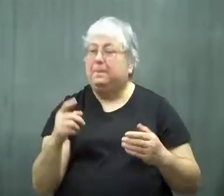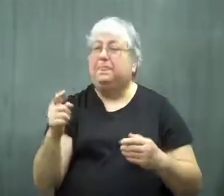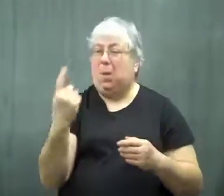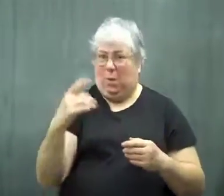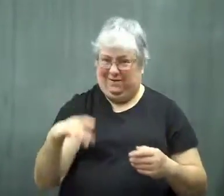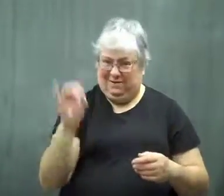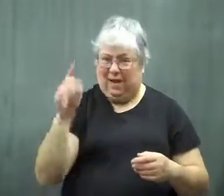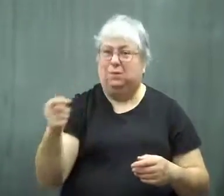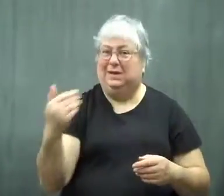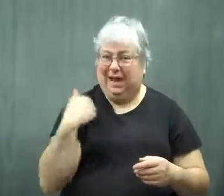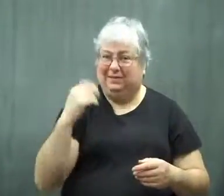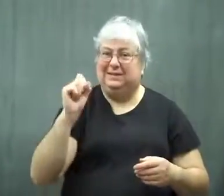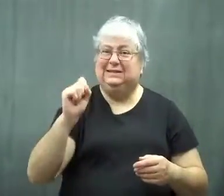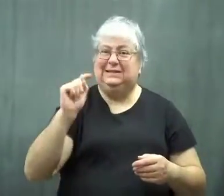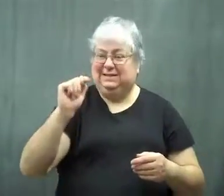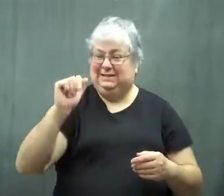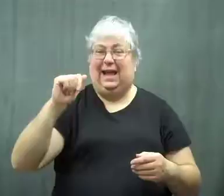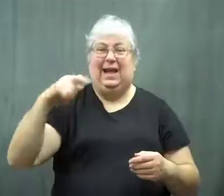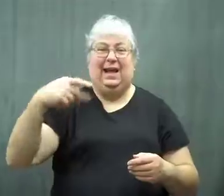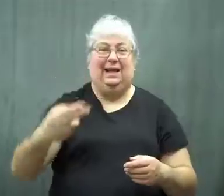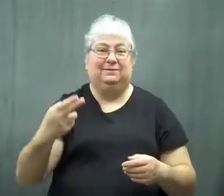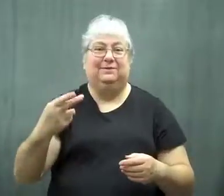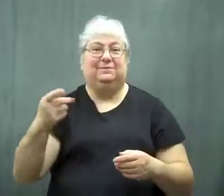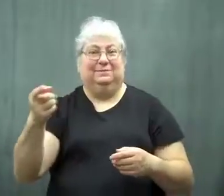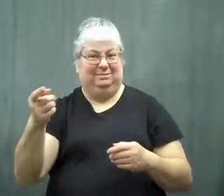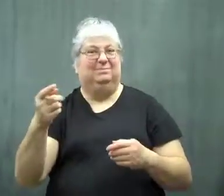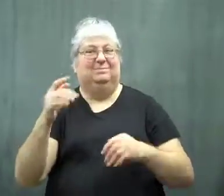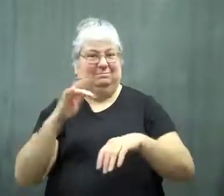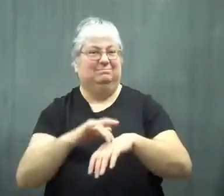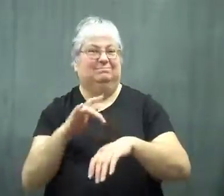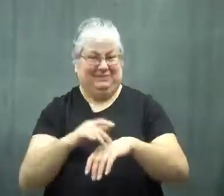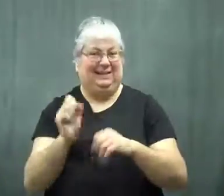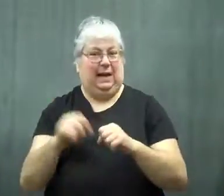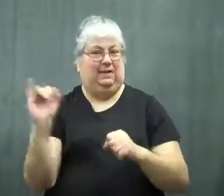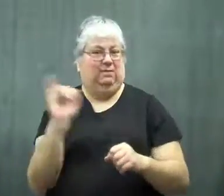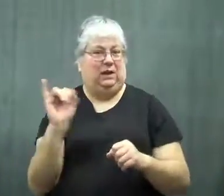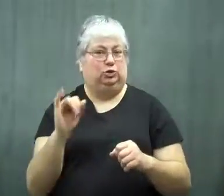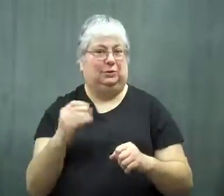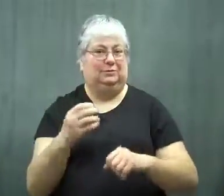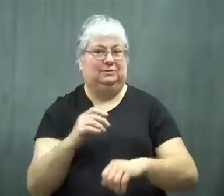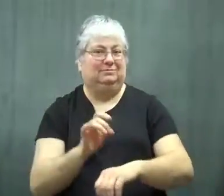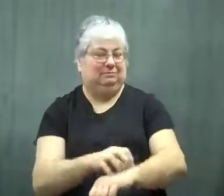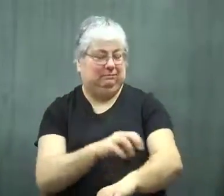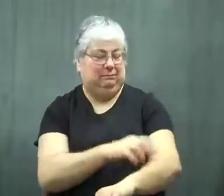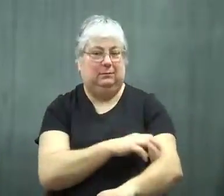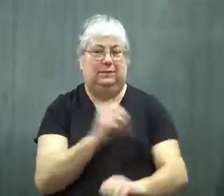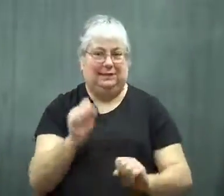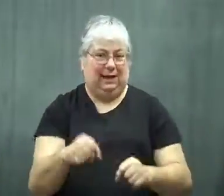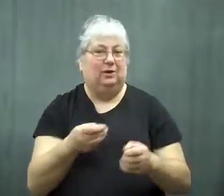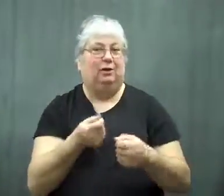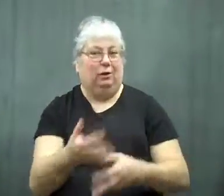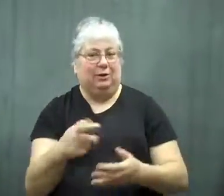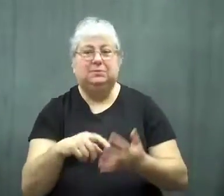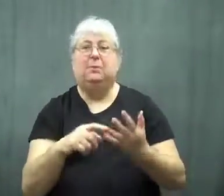One had Staph germs that cause infection on it.